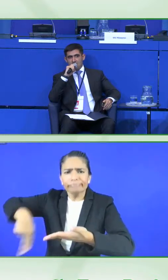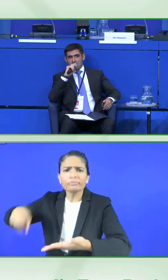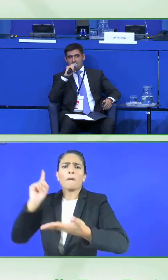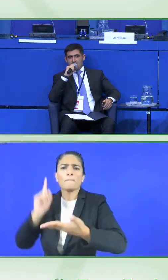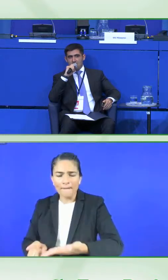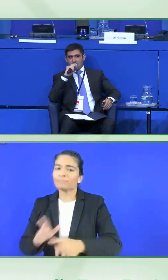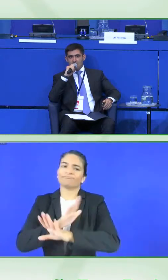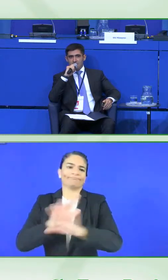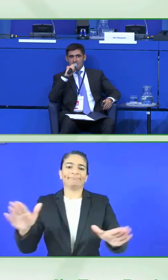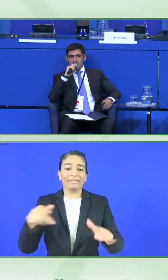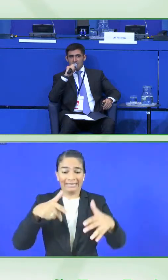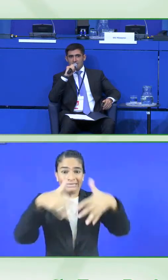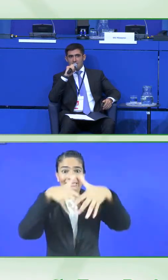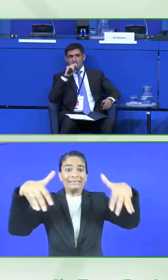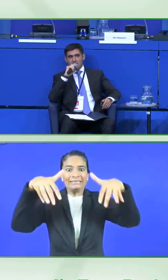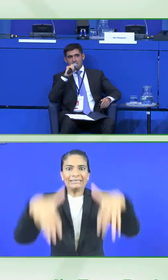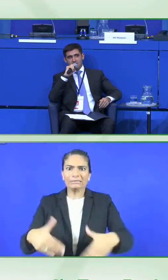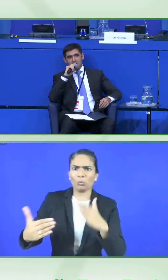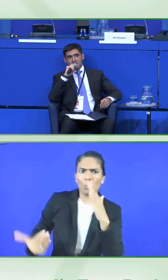Will appear from the definition of disability